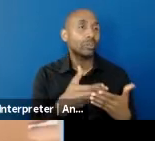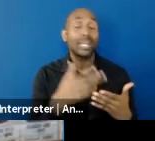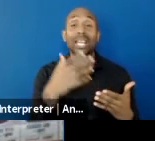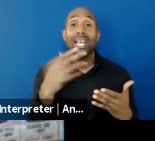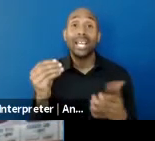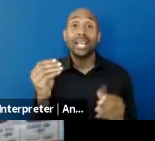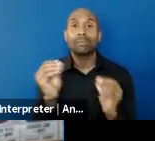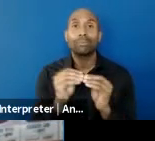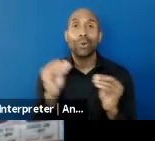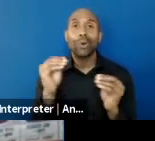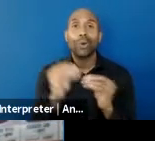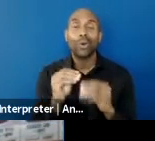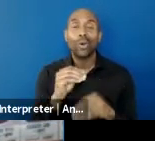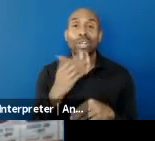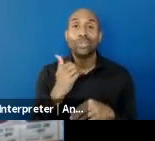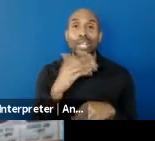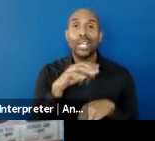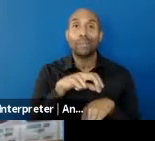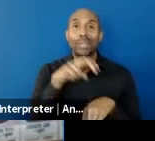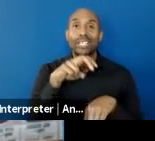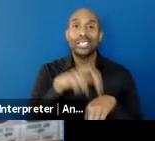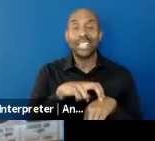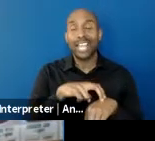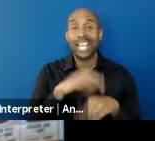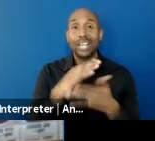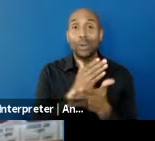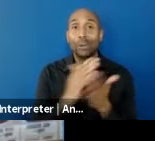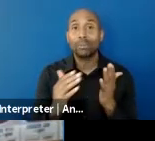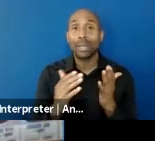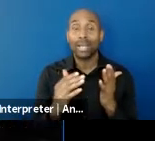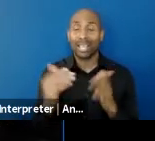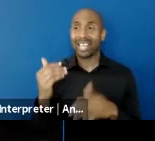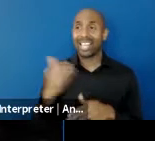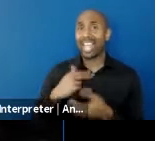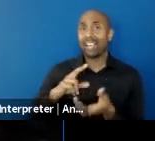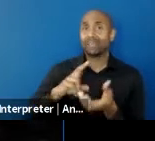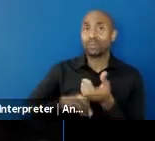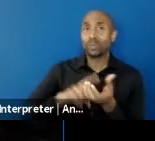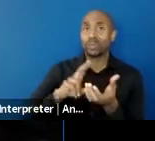Sushis, smoothies, slaw. Food from the Caribbean.